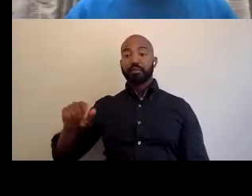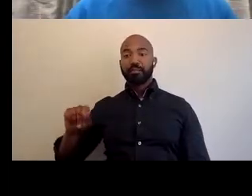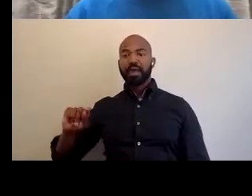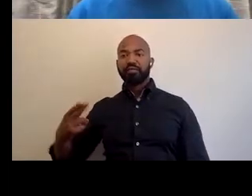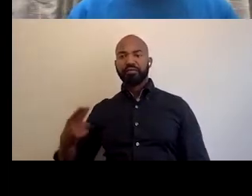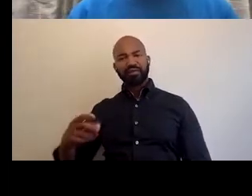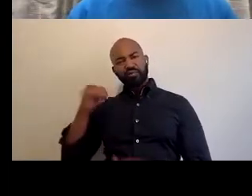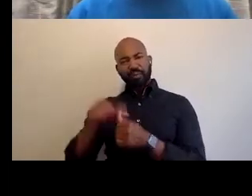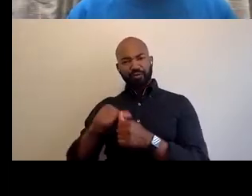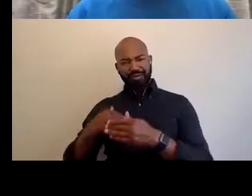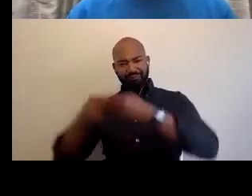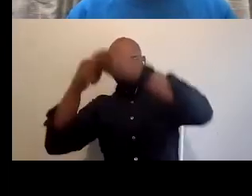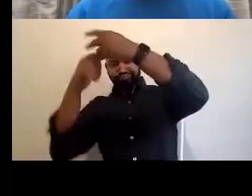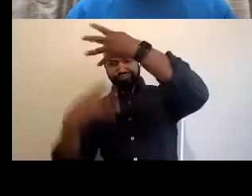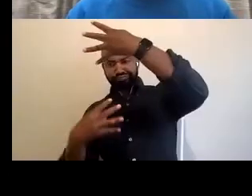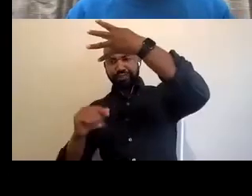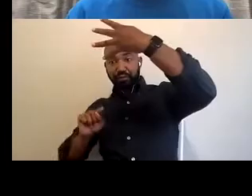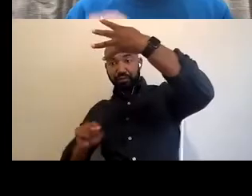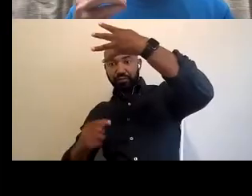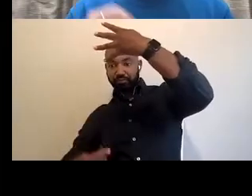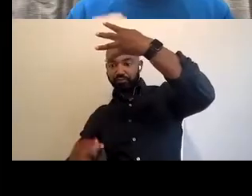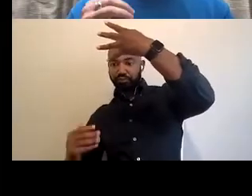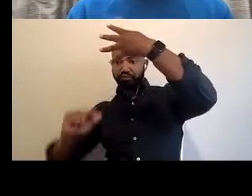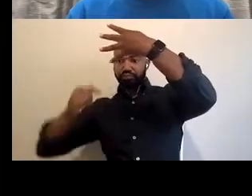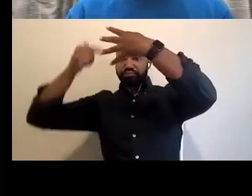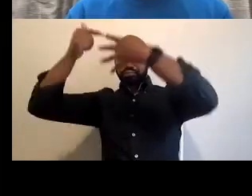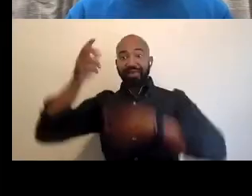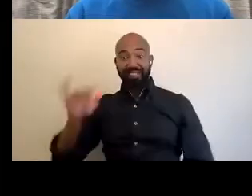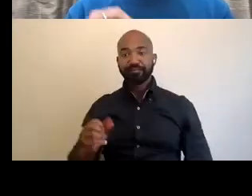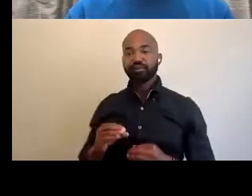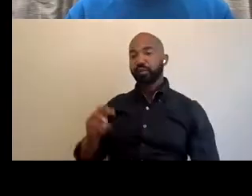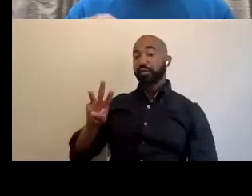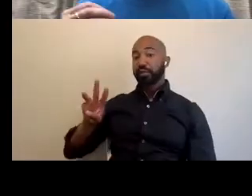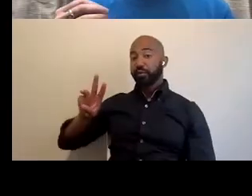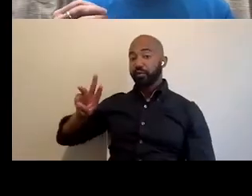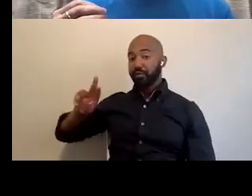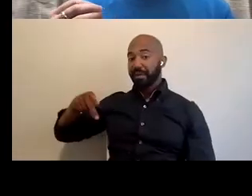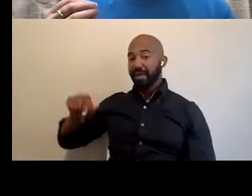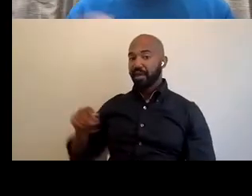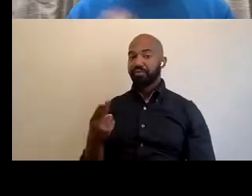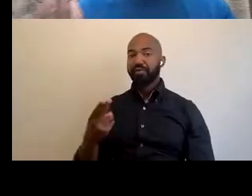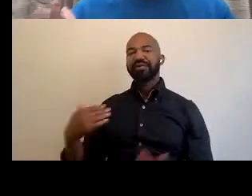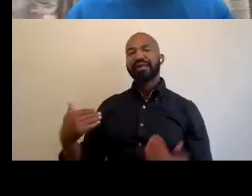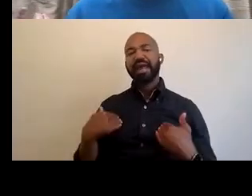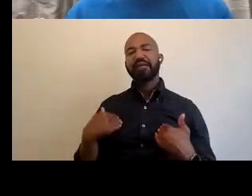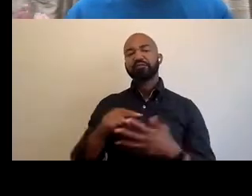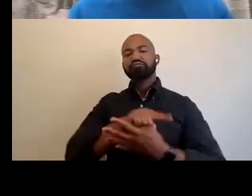WPATH outlines these four specific criteria for starting hormone replacement therapy.